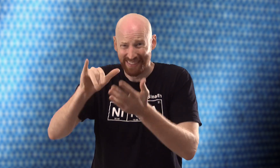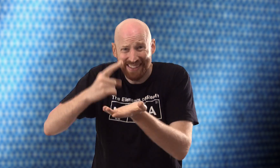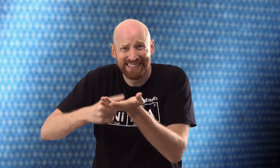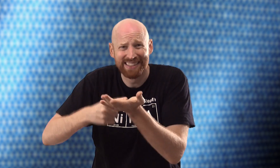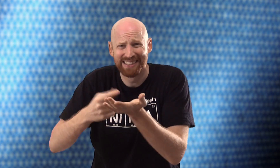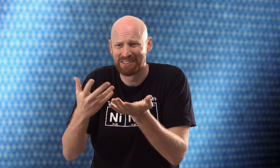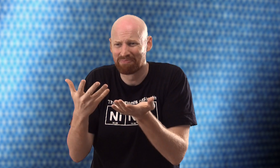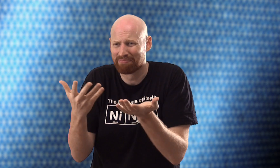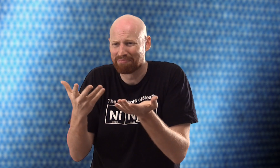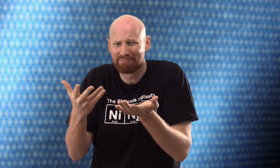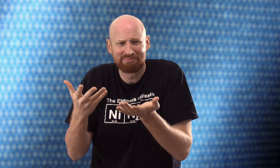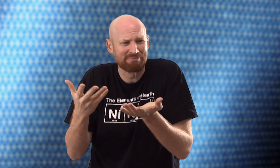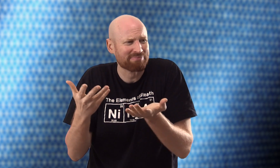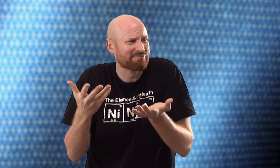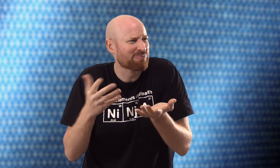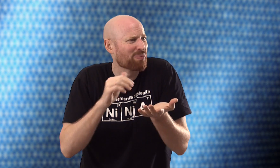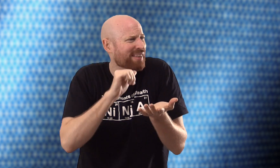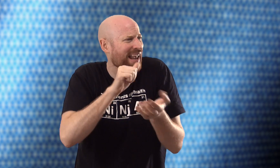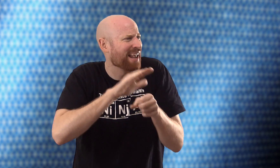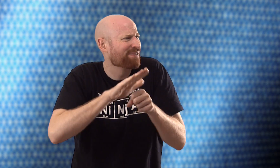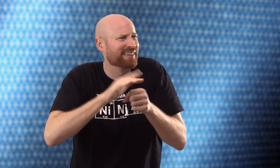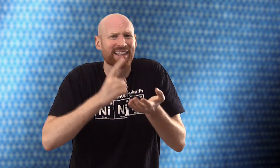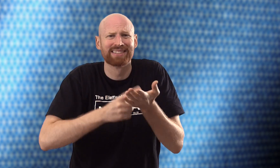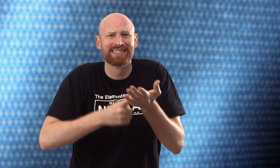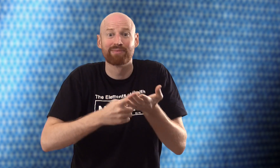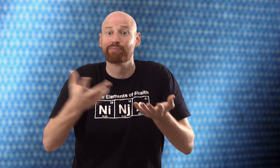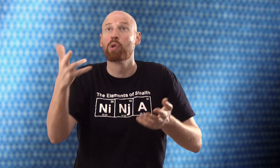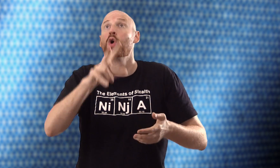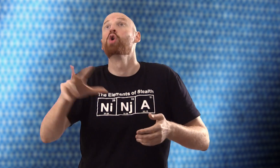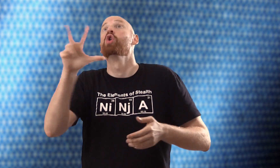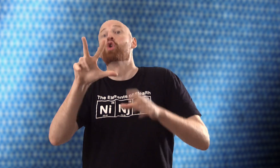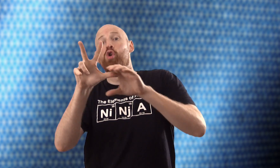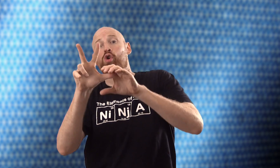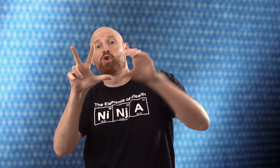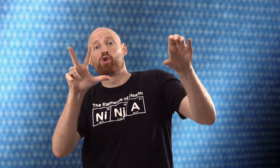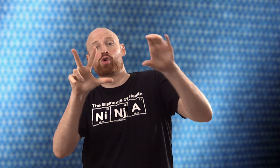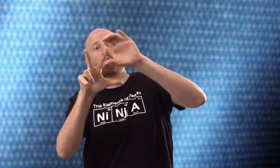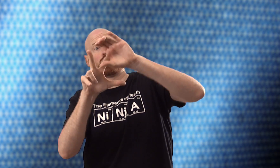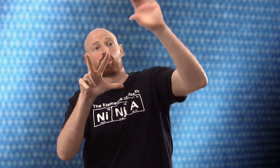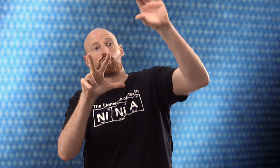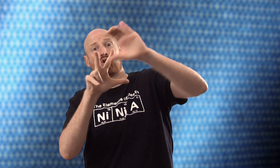there really enough content to talk about an ASL Community?" I can tell you with an absolute,